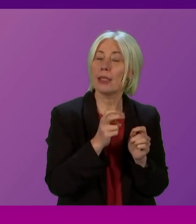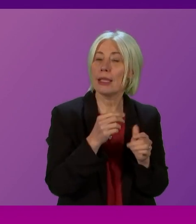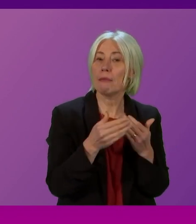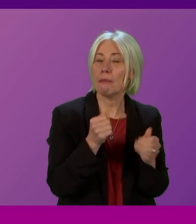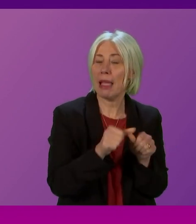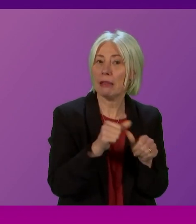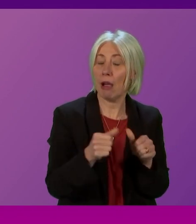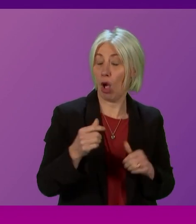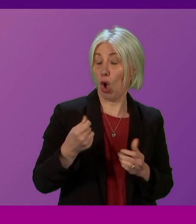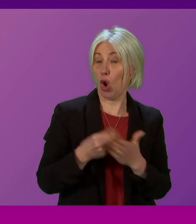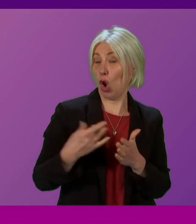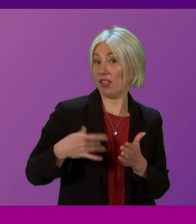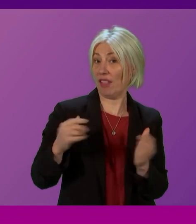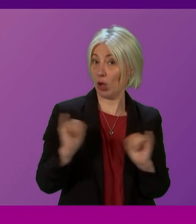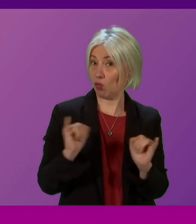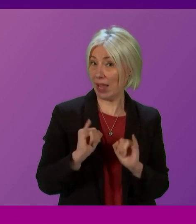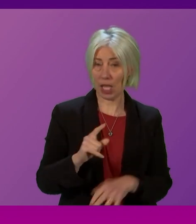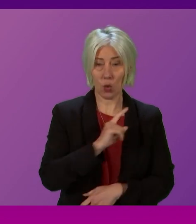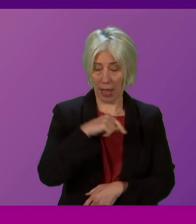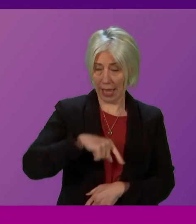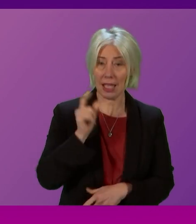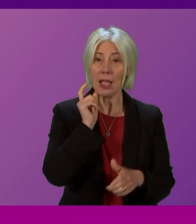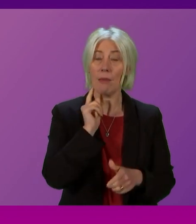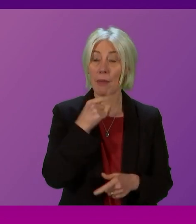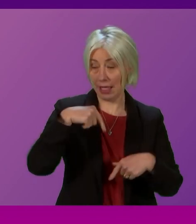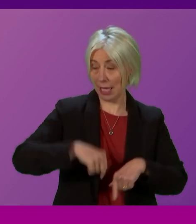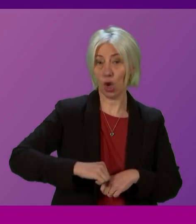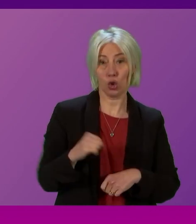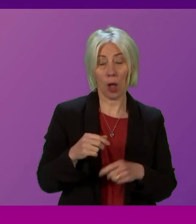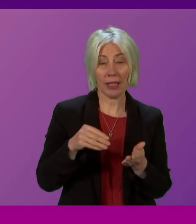In a cost of living crisis, why are people in Scotland paying among the highest bus fares